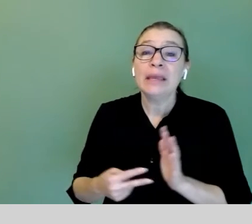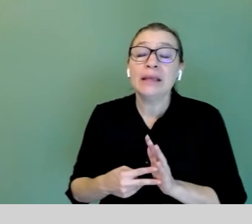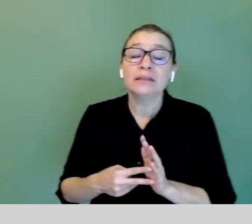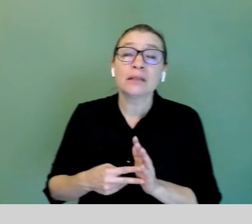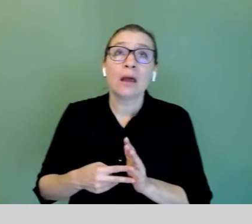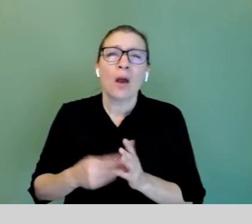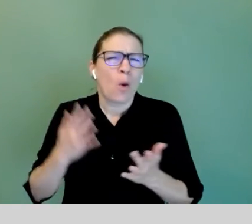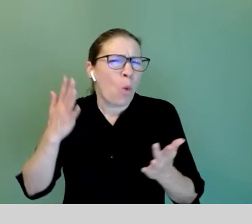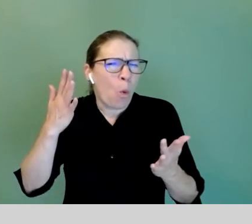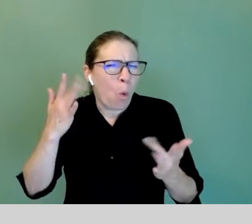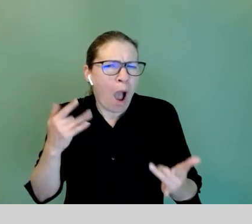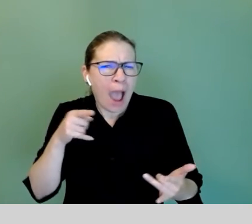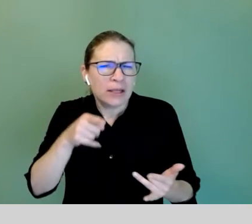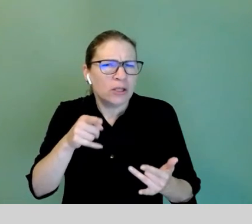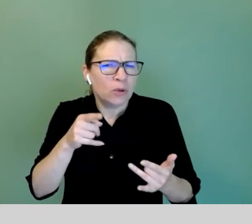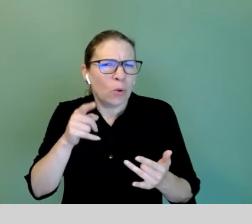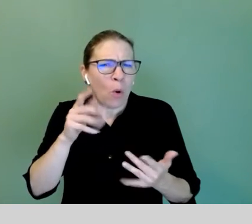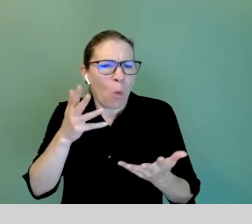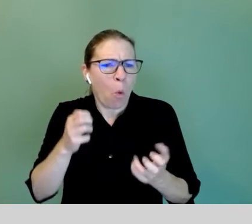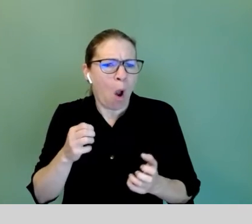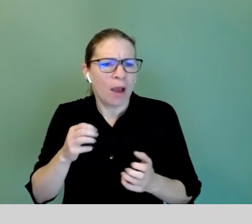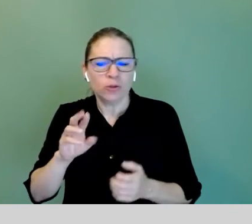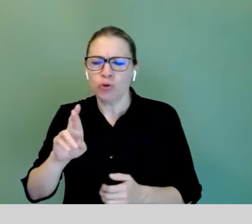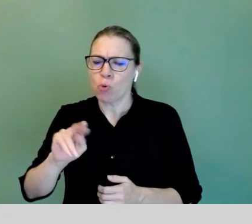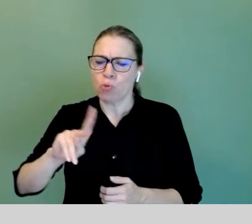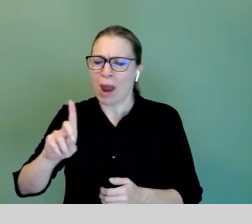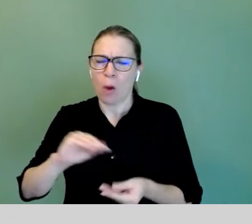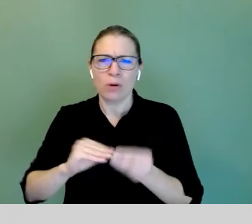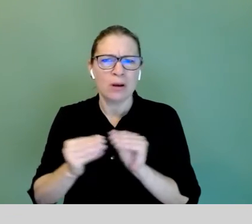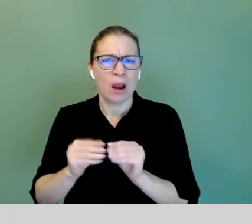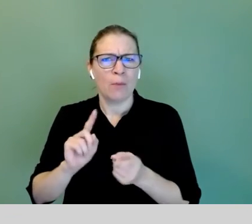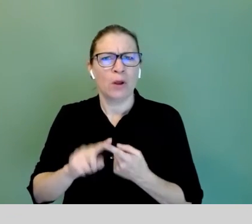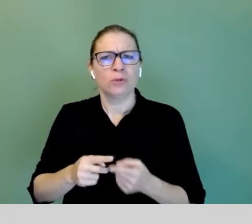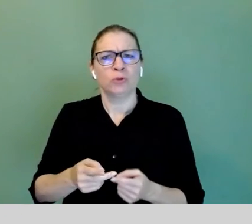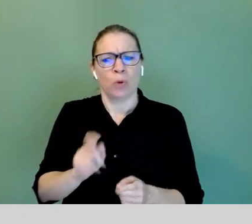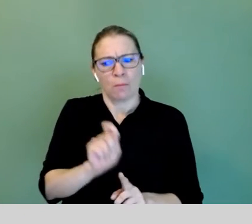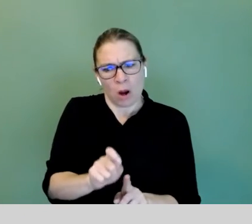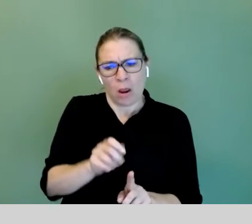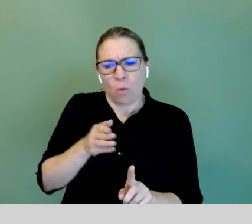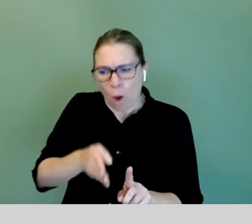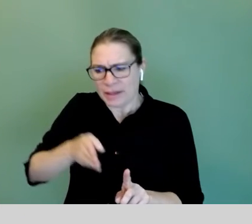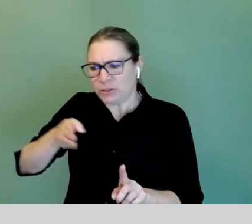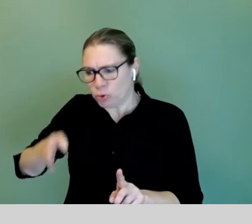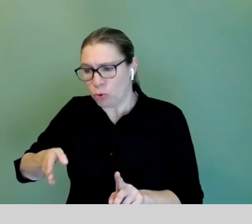That means that why would you want to round some number to two decimal places?